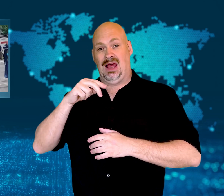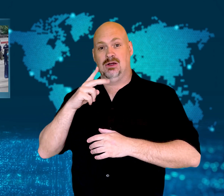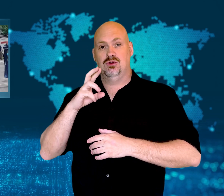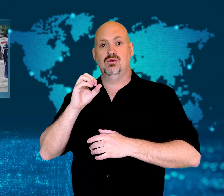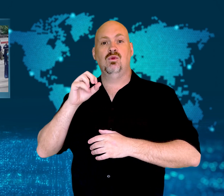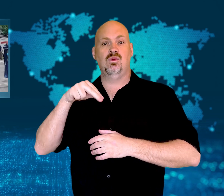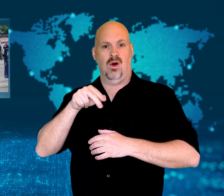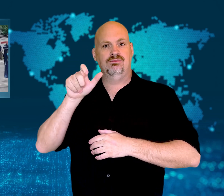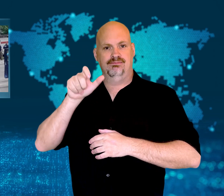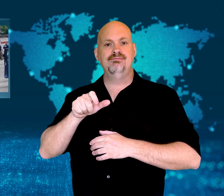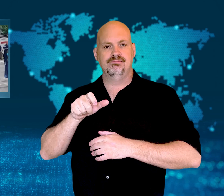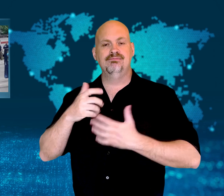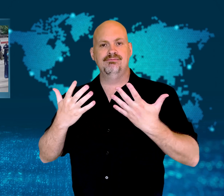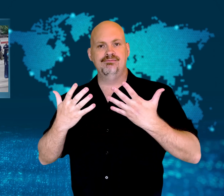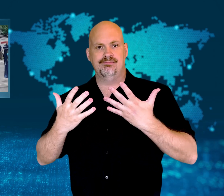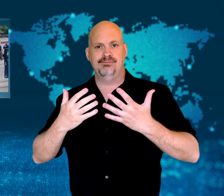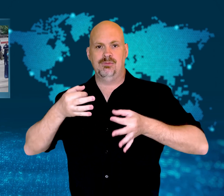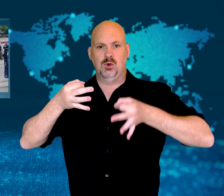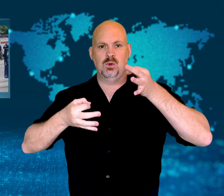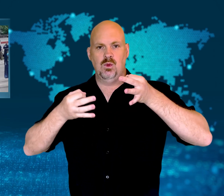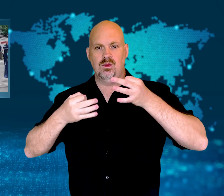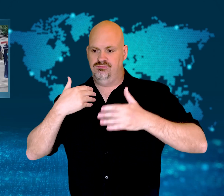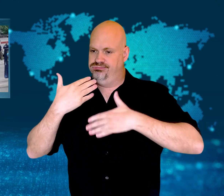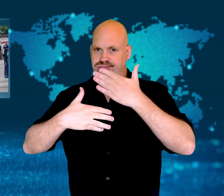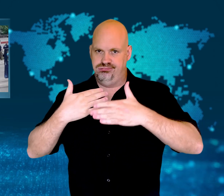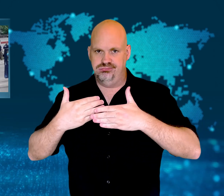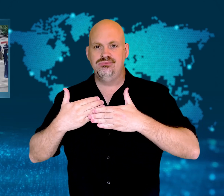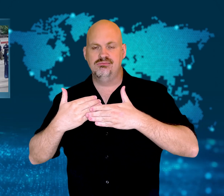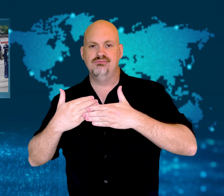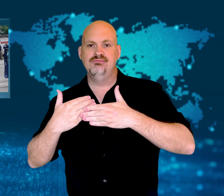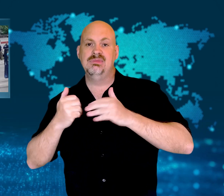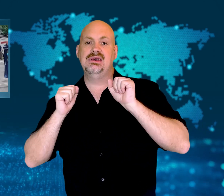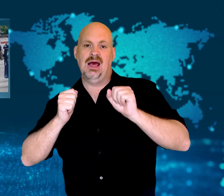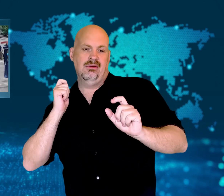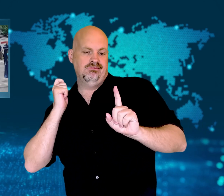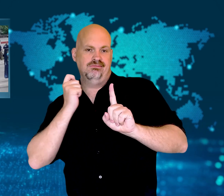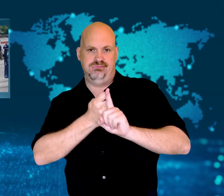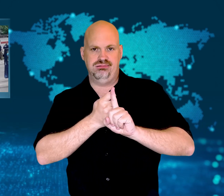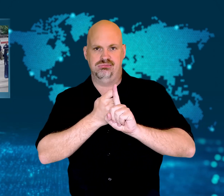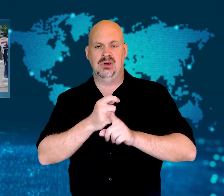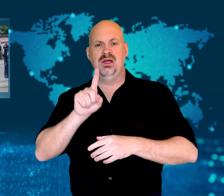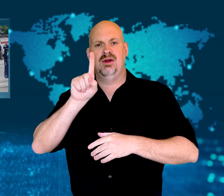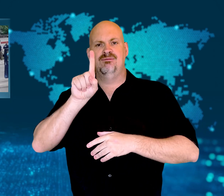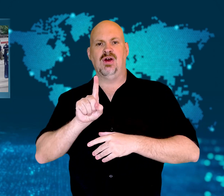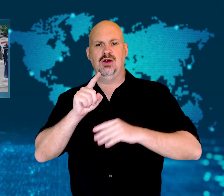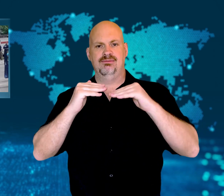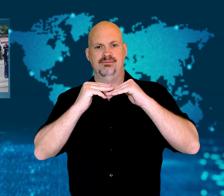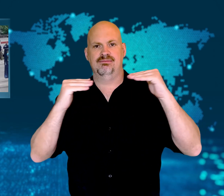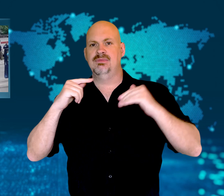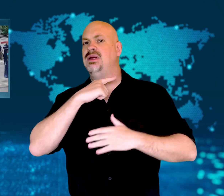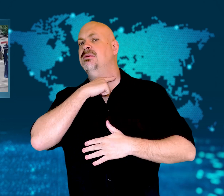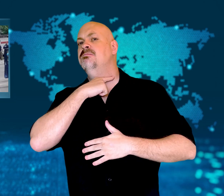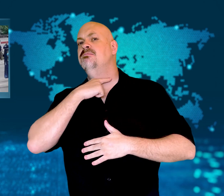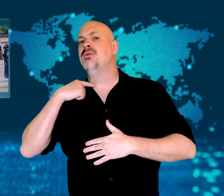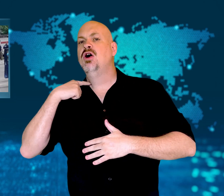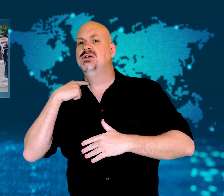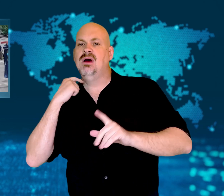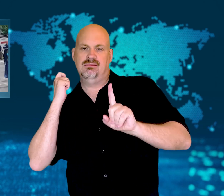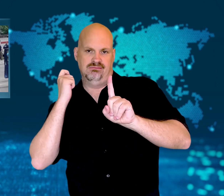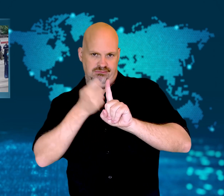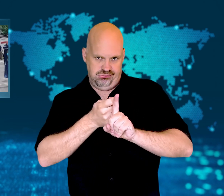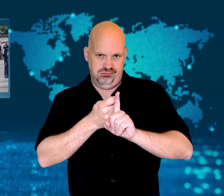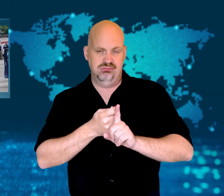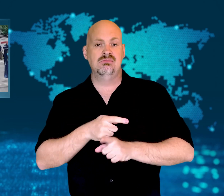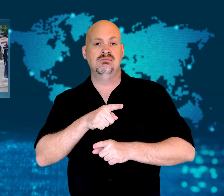Gendron is facing first-degree murder charges, which carry a maximum penalty of